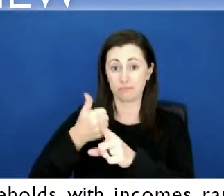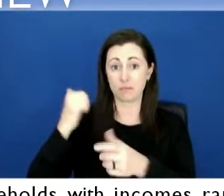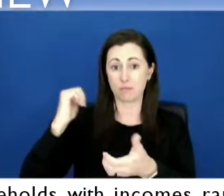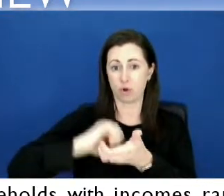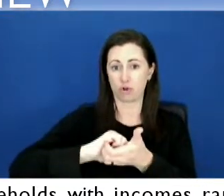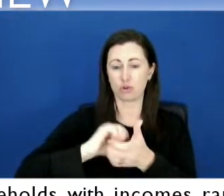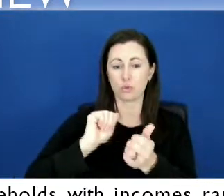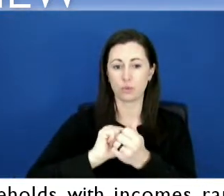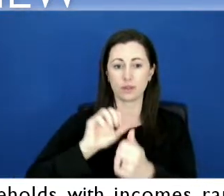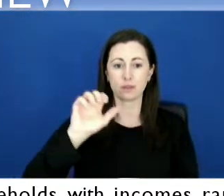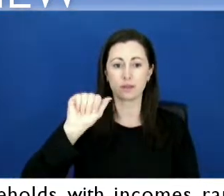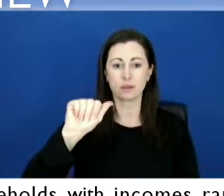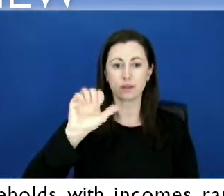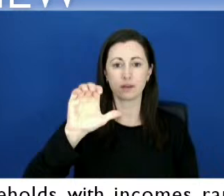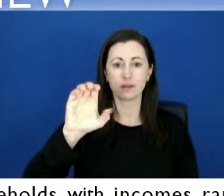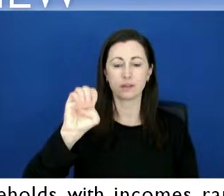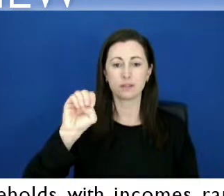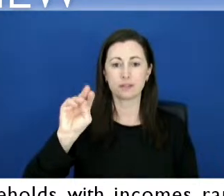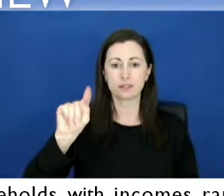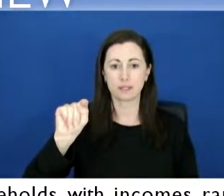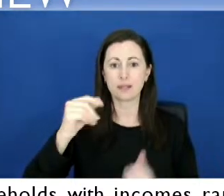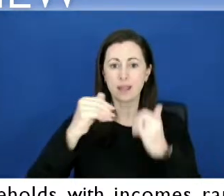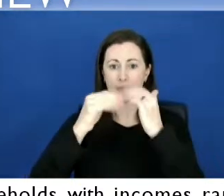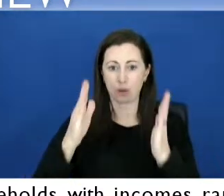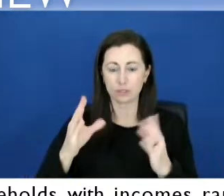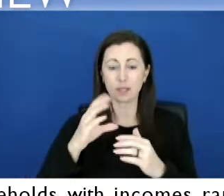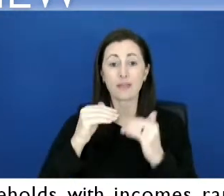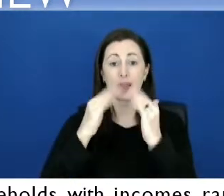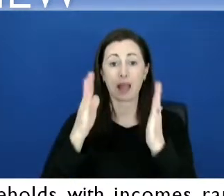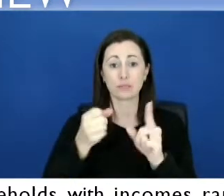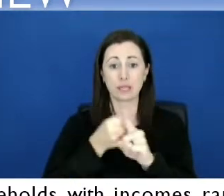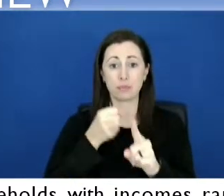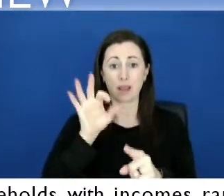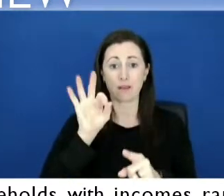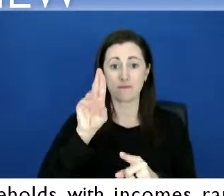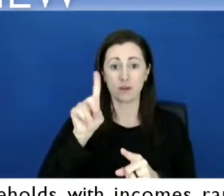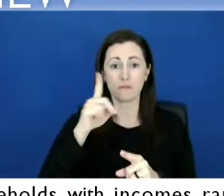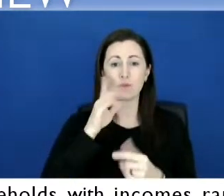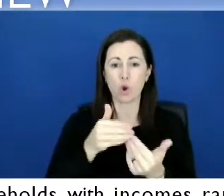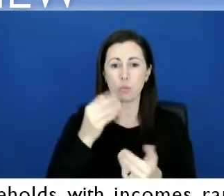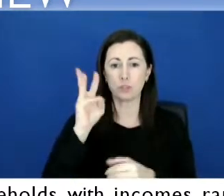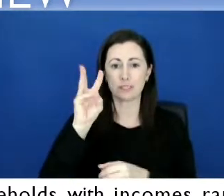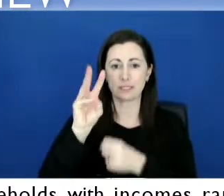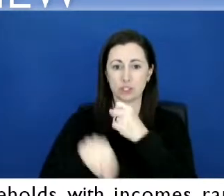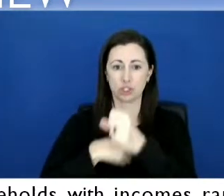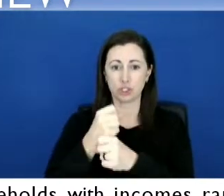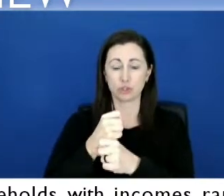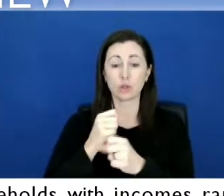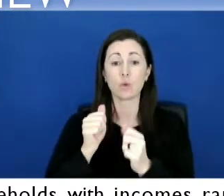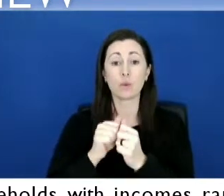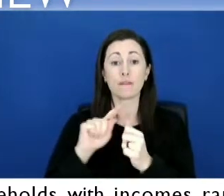MECKLENBURG COUNTY HAS BEEN